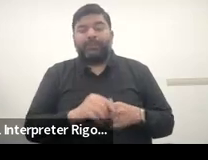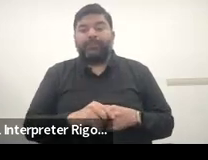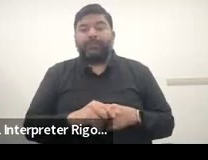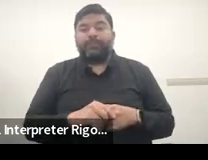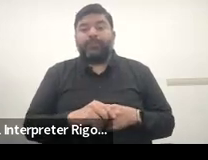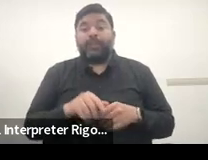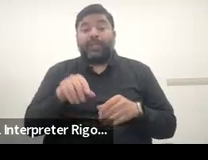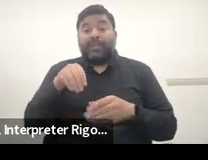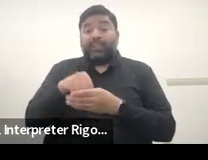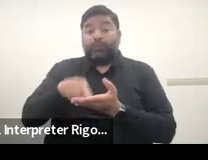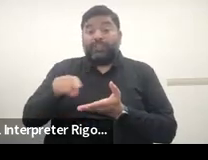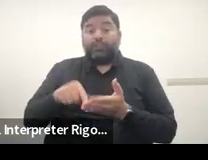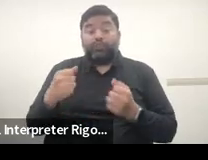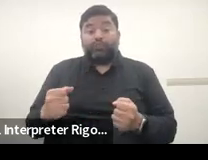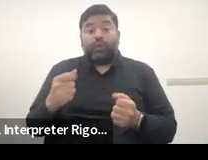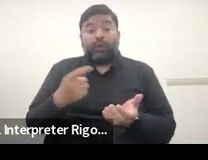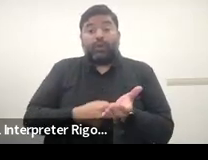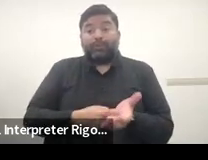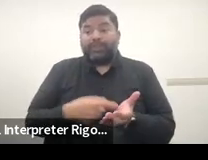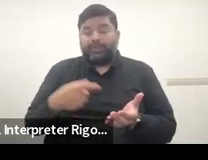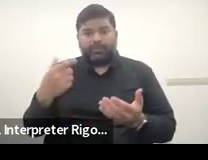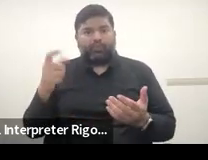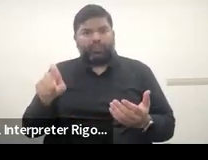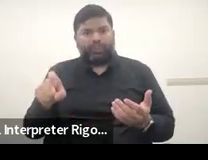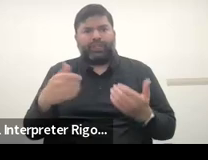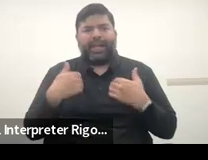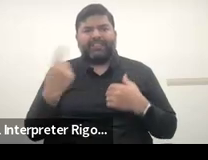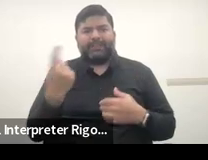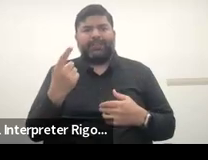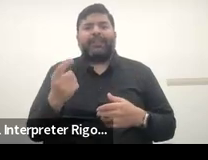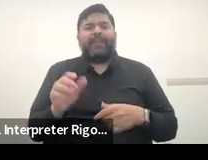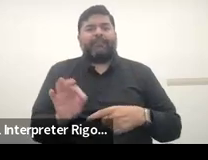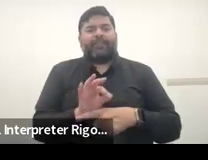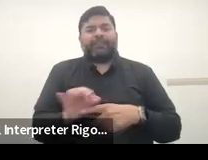a strong argument to be made that we should have something that functions like an orthography or